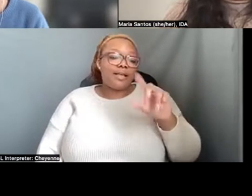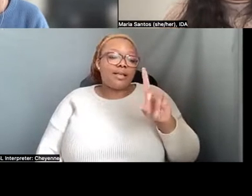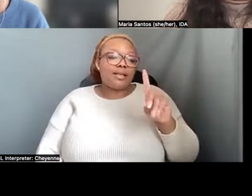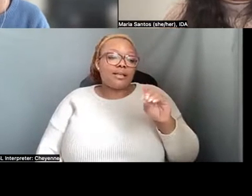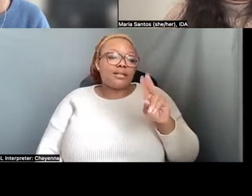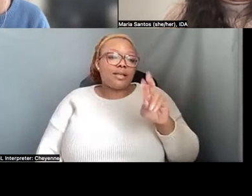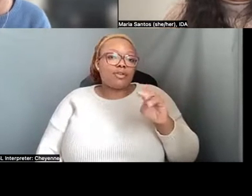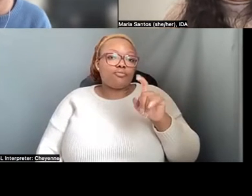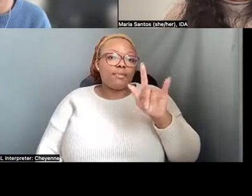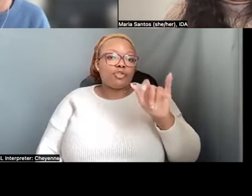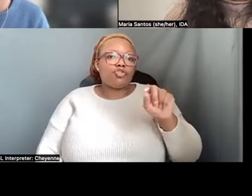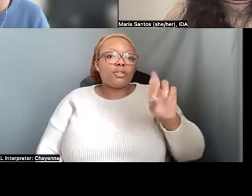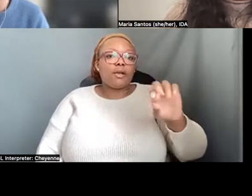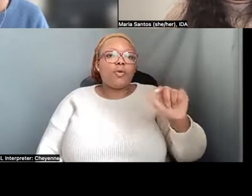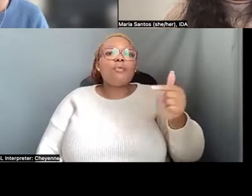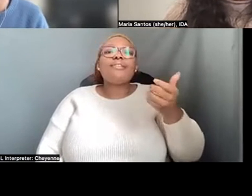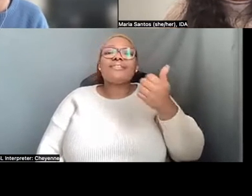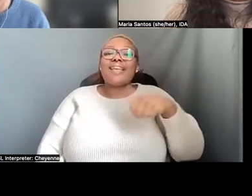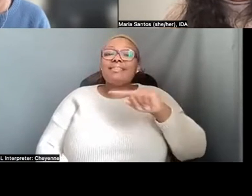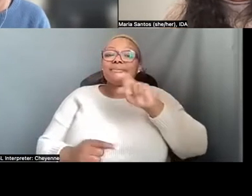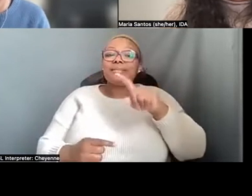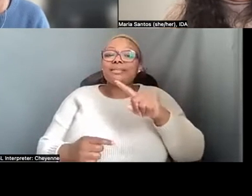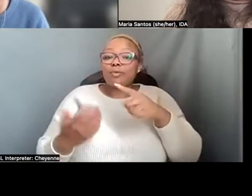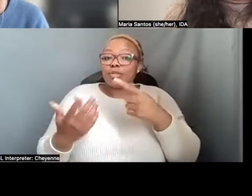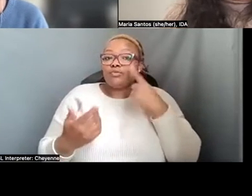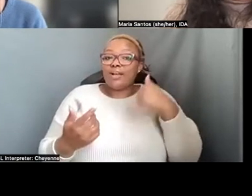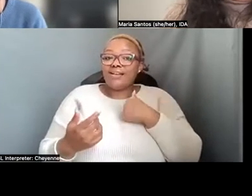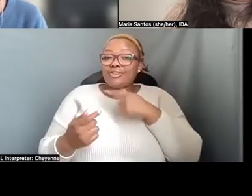questions or questions that weren't answered. Thank you.